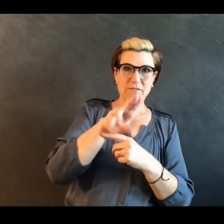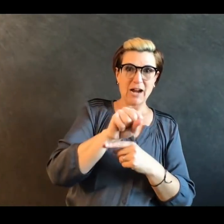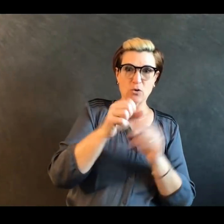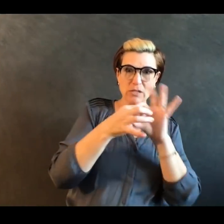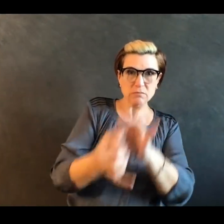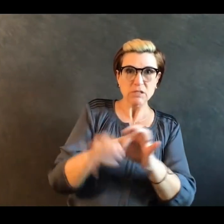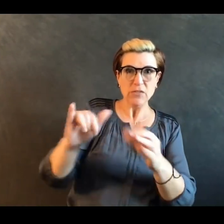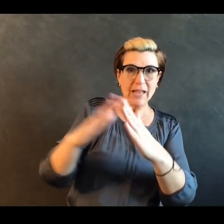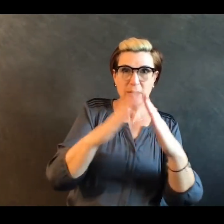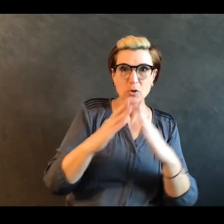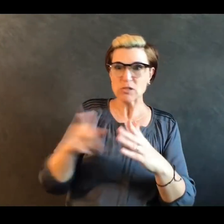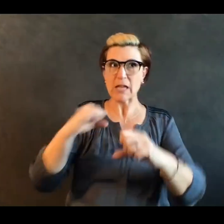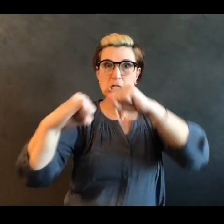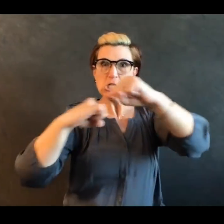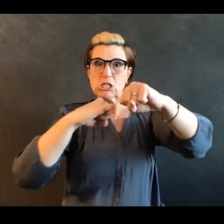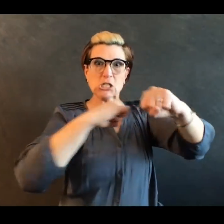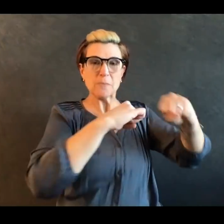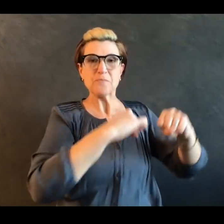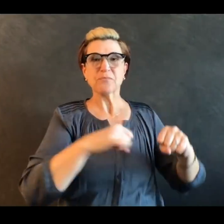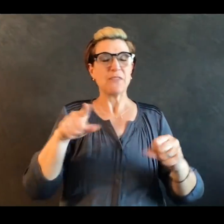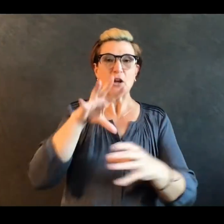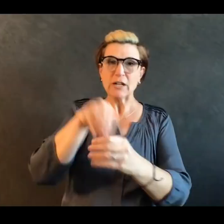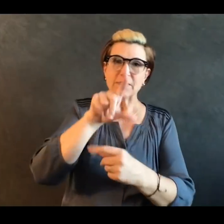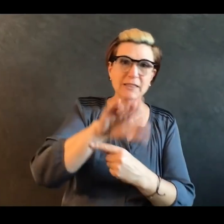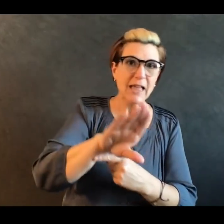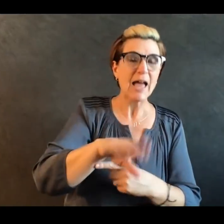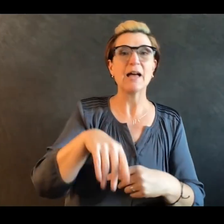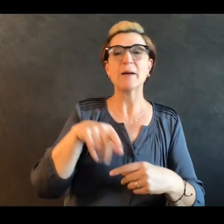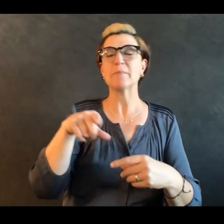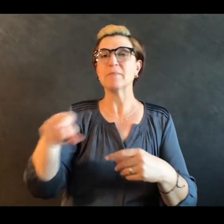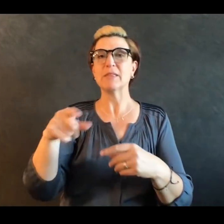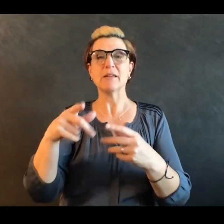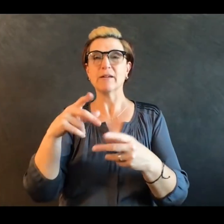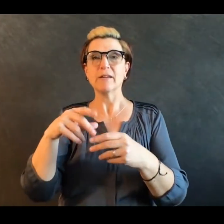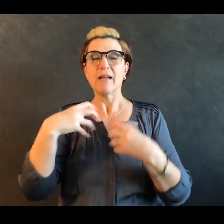health structures the laboratory and the frontline care to ensure that all of the